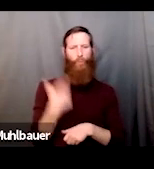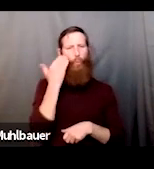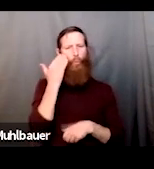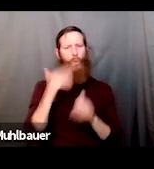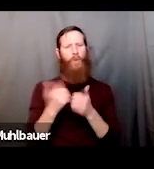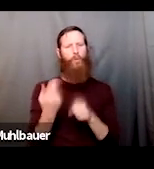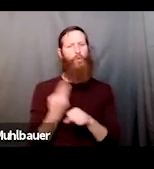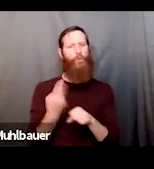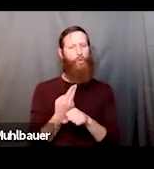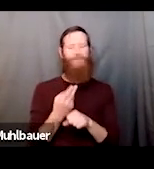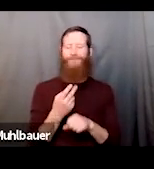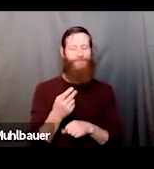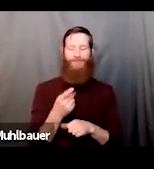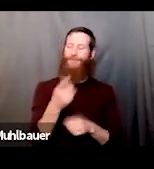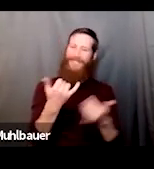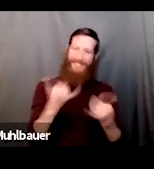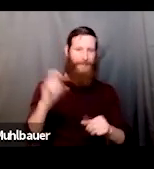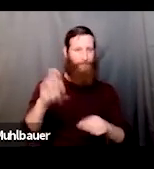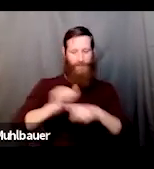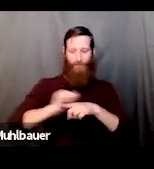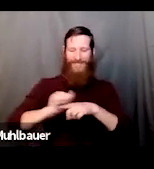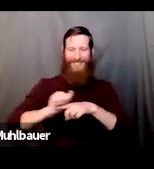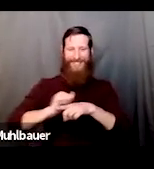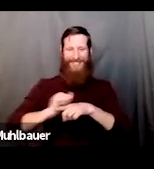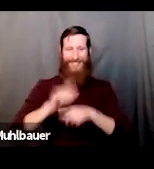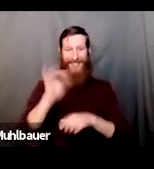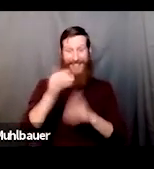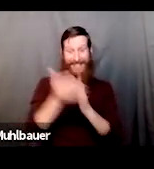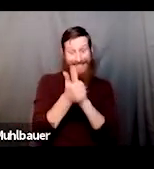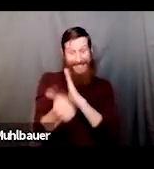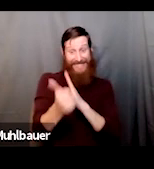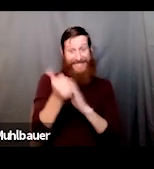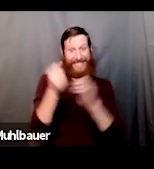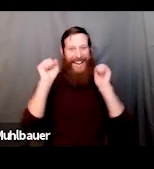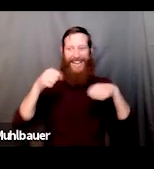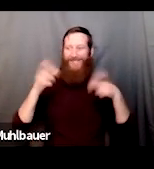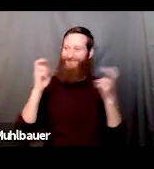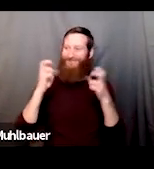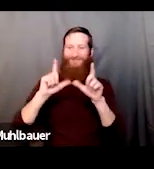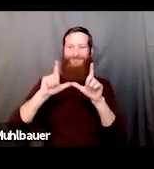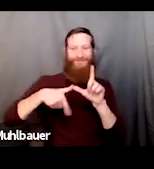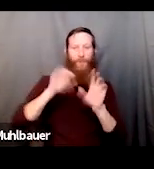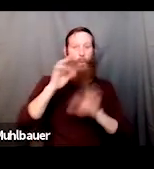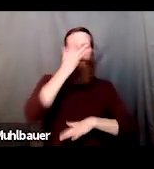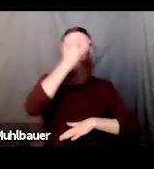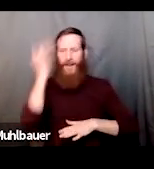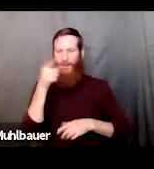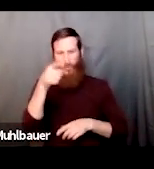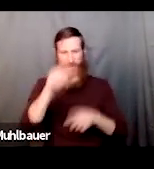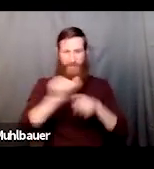You still need to practice. Avalanche rescue is a perishable skill, so it's something you need to be practicing every year. Ideally a couple times a year.